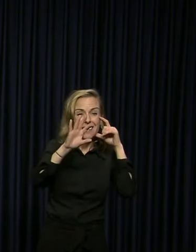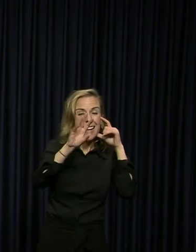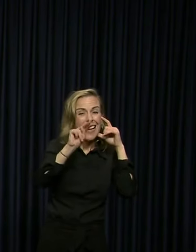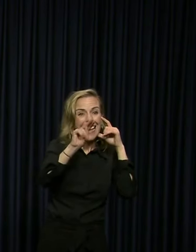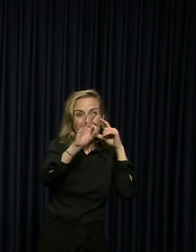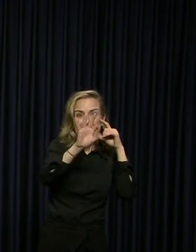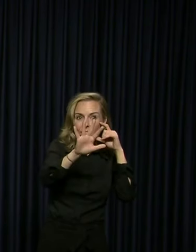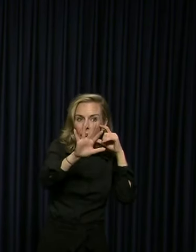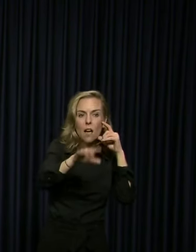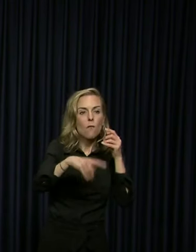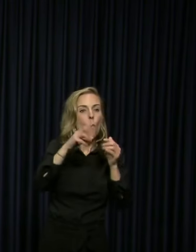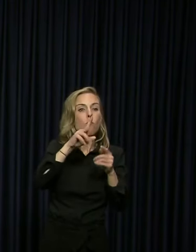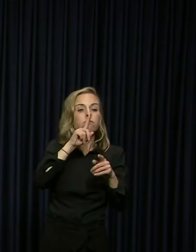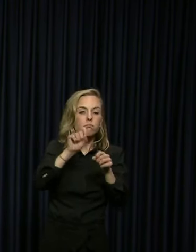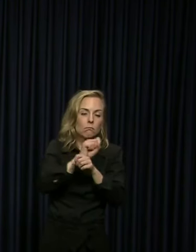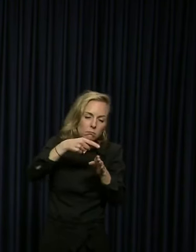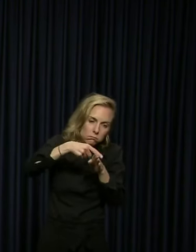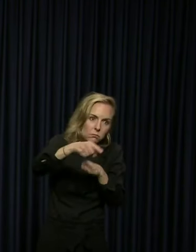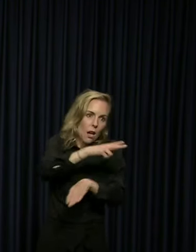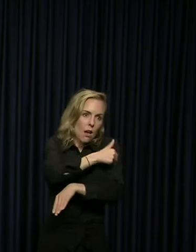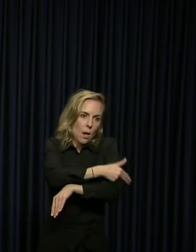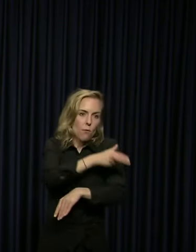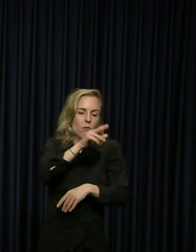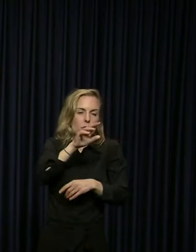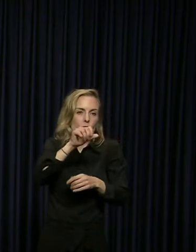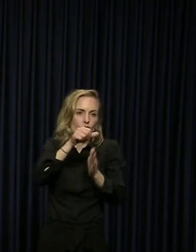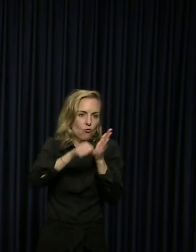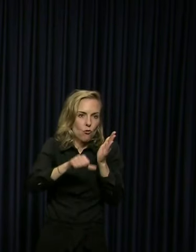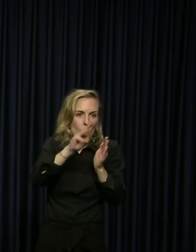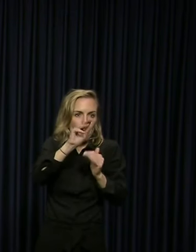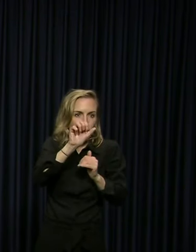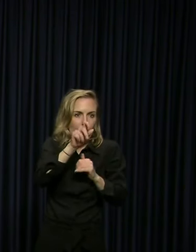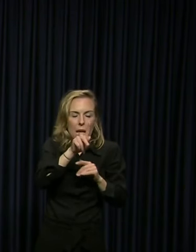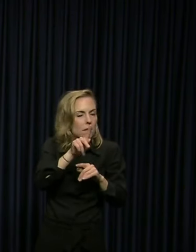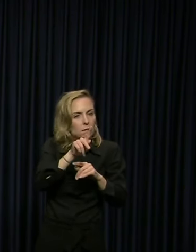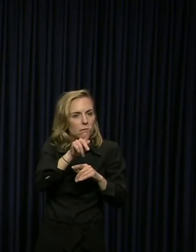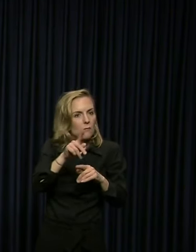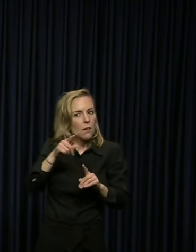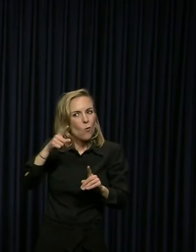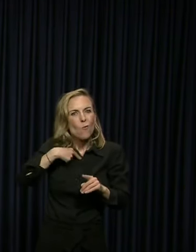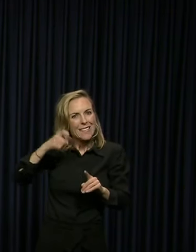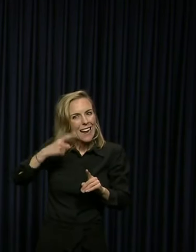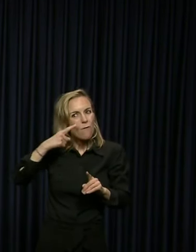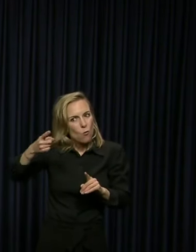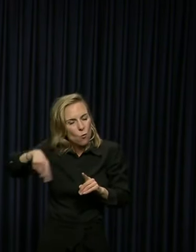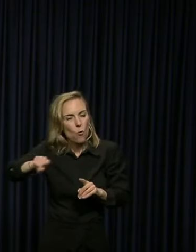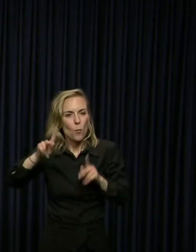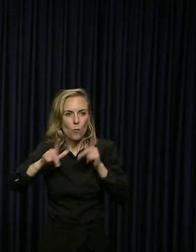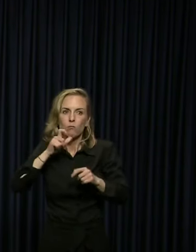THE REASON I'M ASKING YOU TO DO THAT IS THIS, THERE IS A VERY